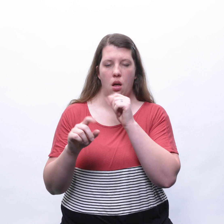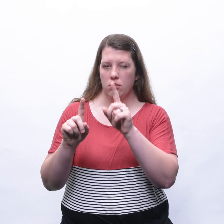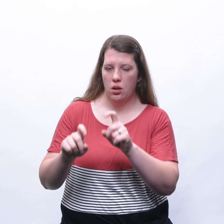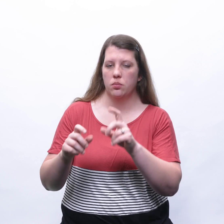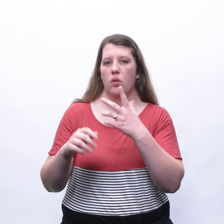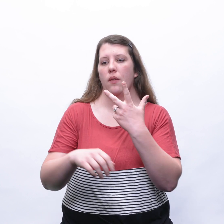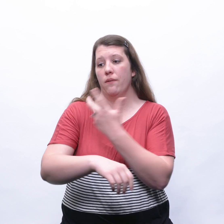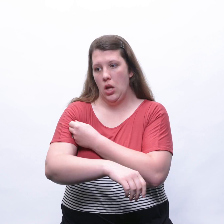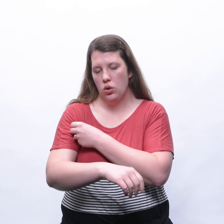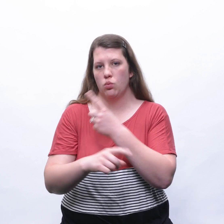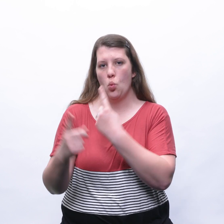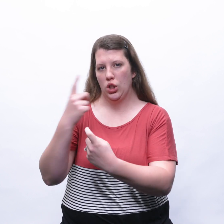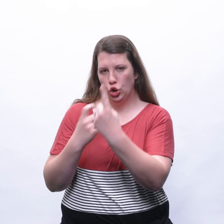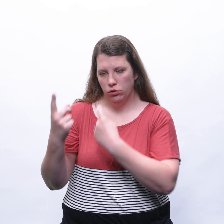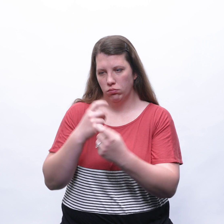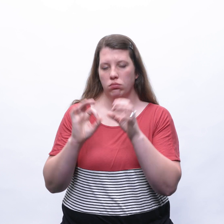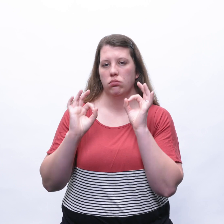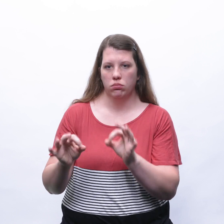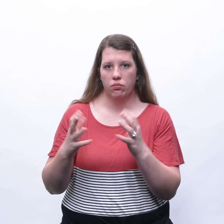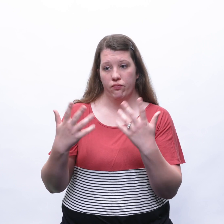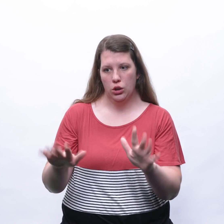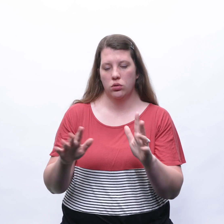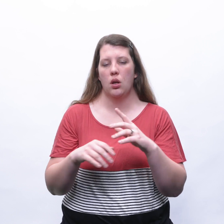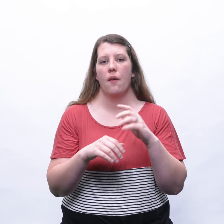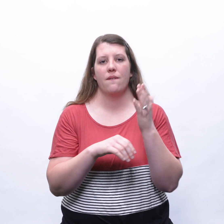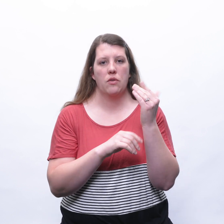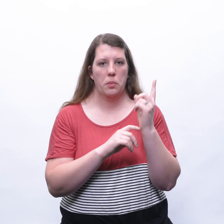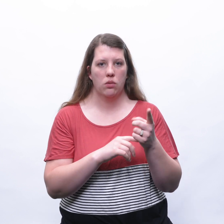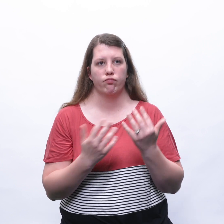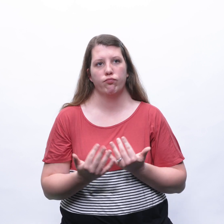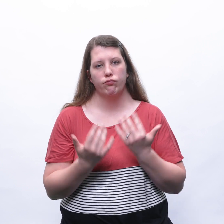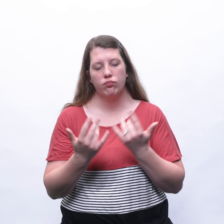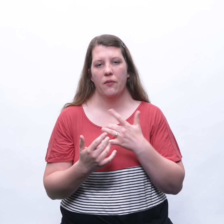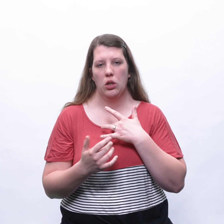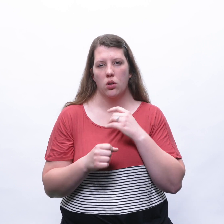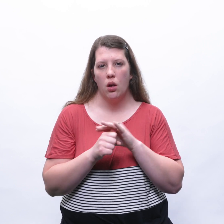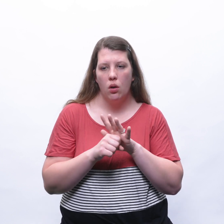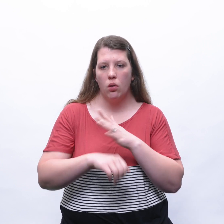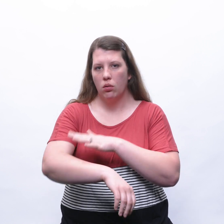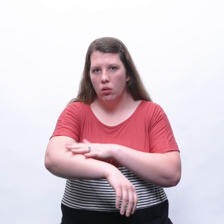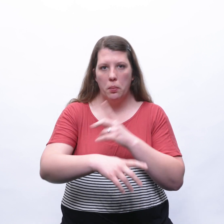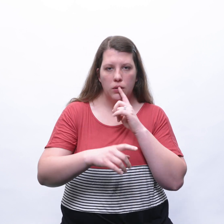After I was supposed to get the test, I got the vaccine. After they asked me questions, I waited about 15 minutes.